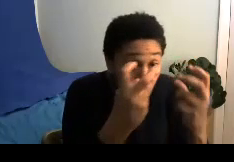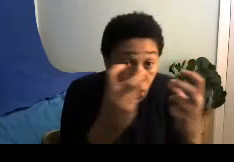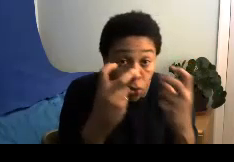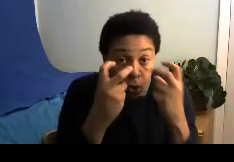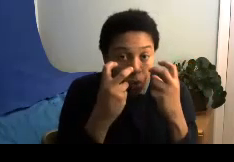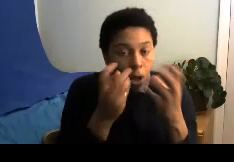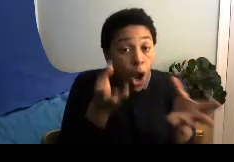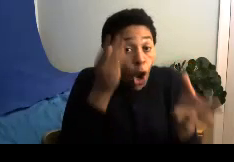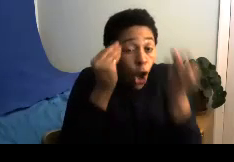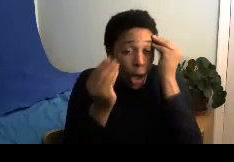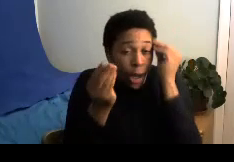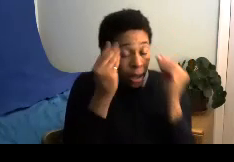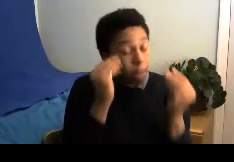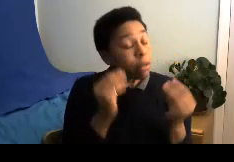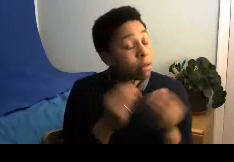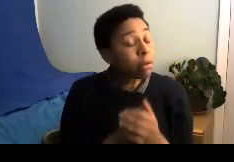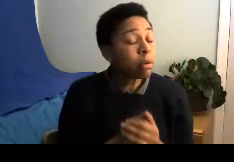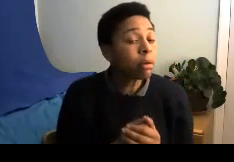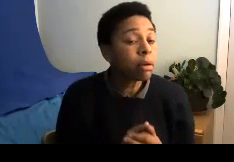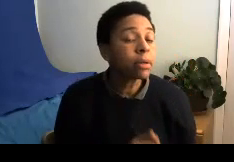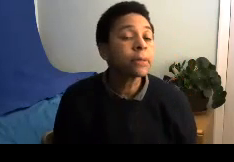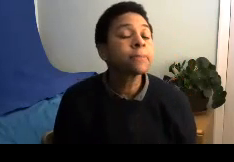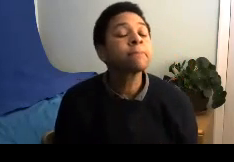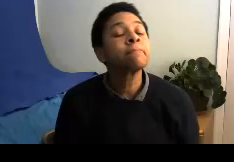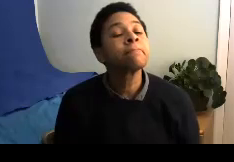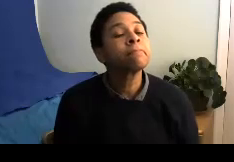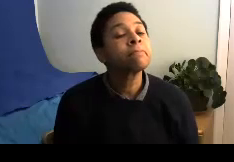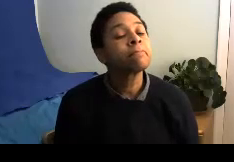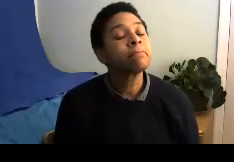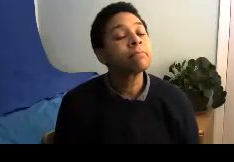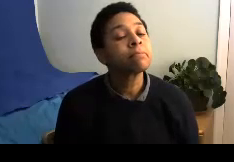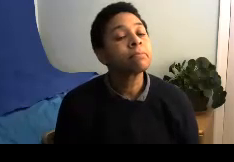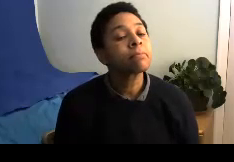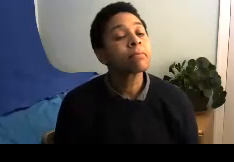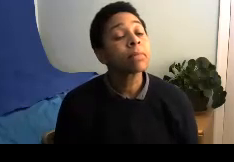then going to learn from it. And so it's been really sort of